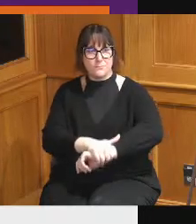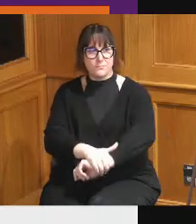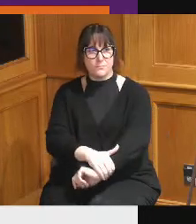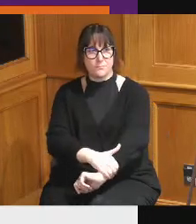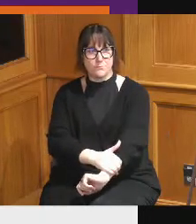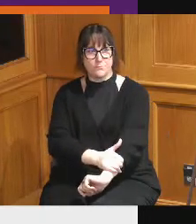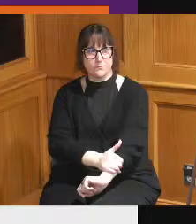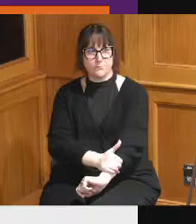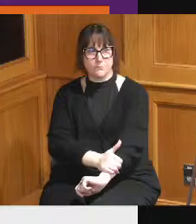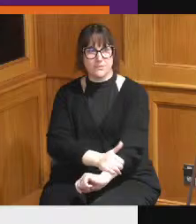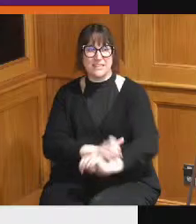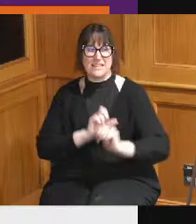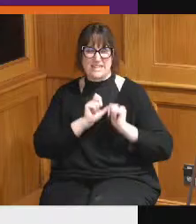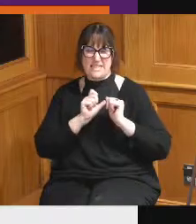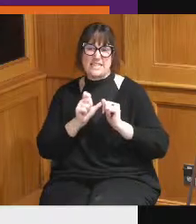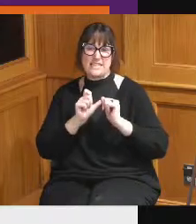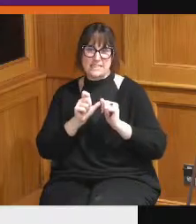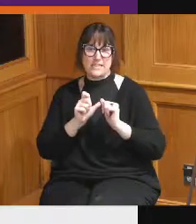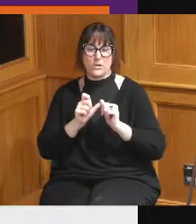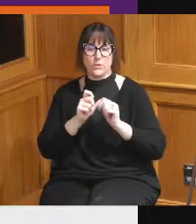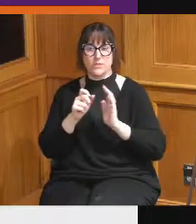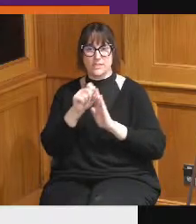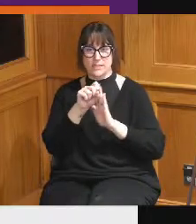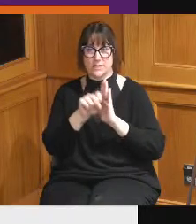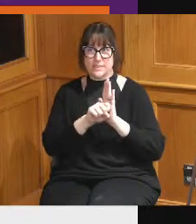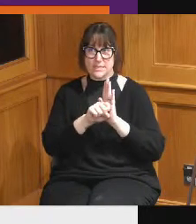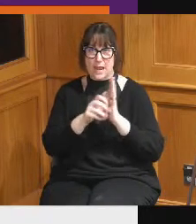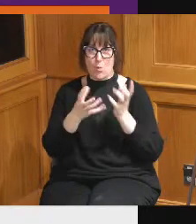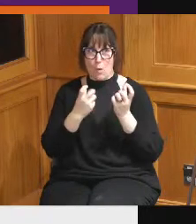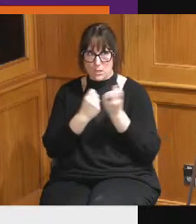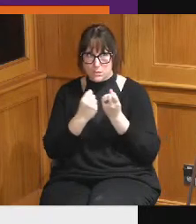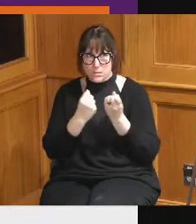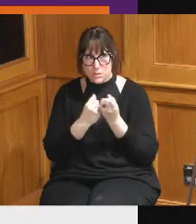actually continues to be a thing that the state wants to support and so there's a little more